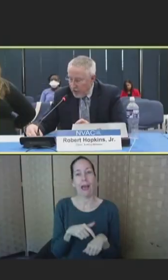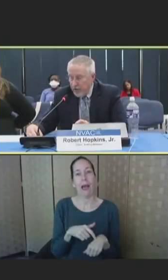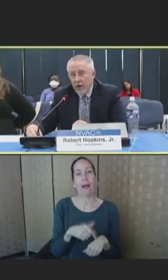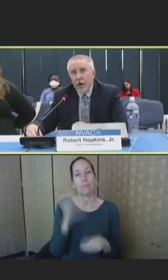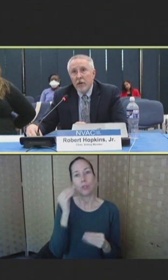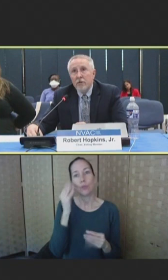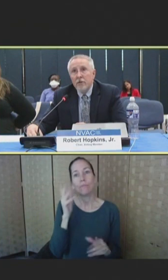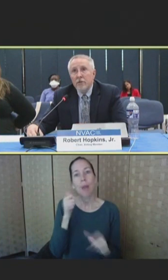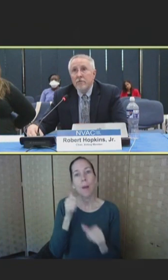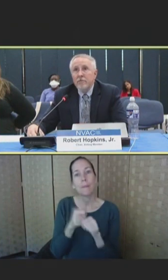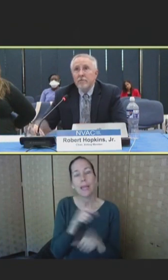John Douglas: